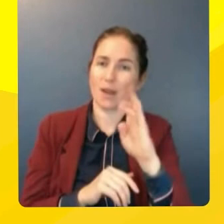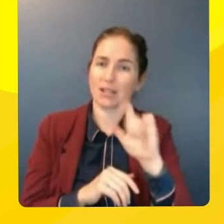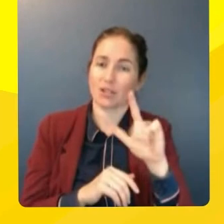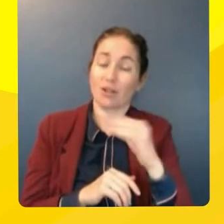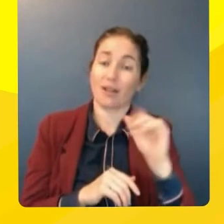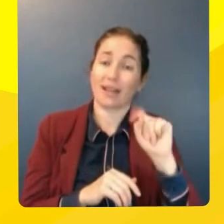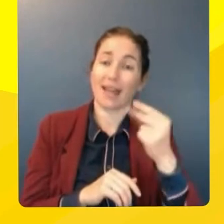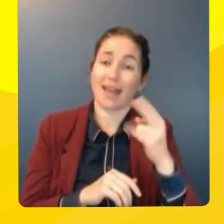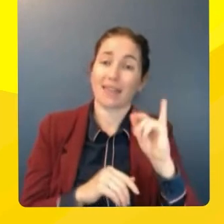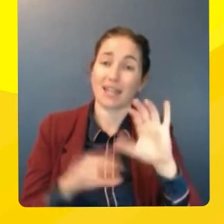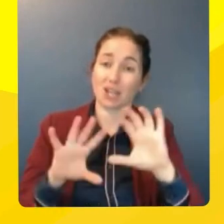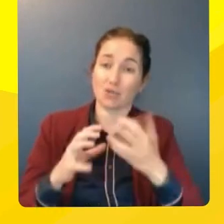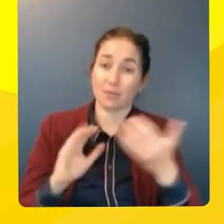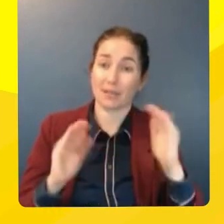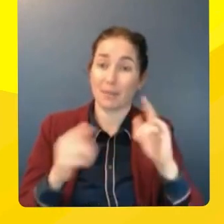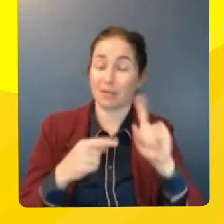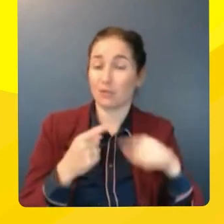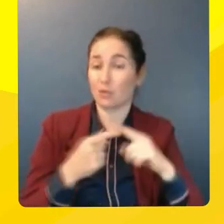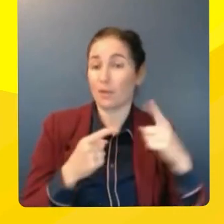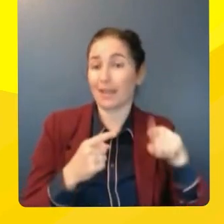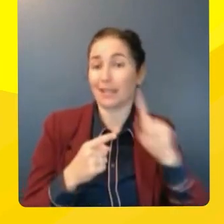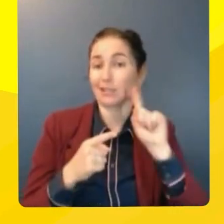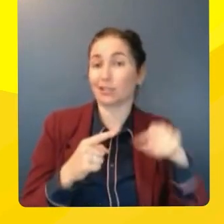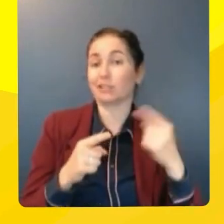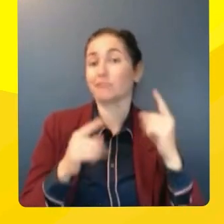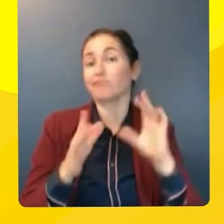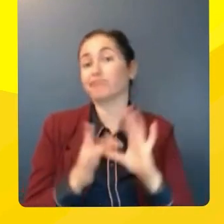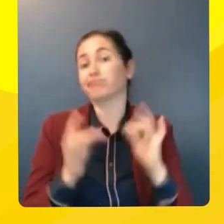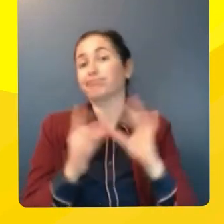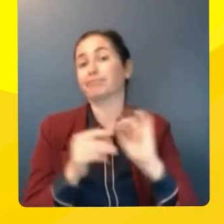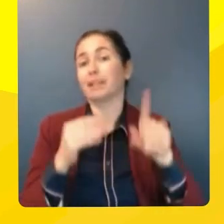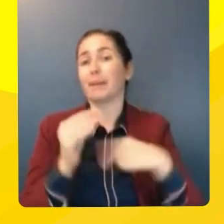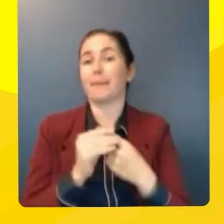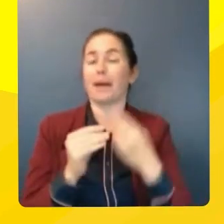compared to when they just made a vague statement about valuing diversity.